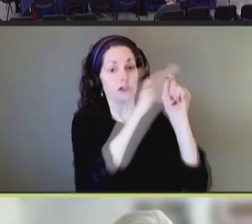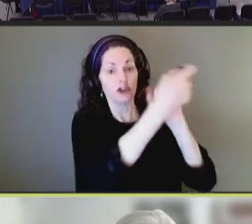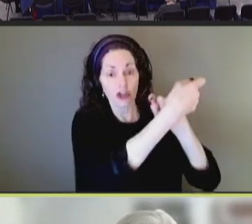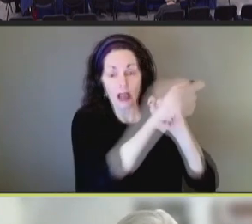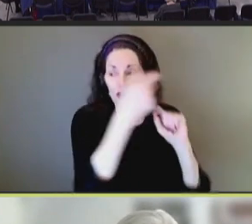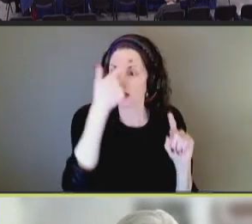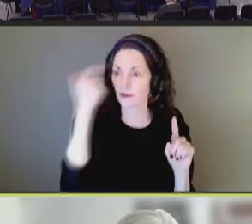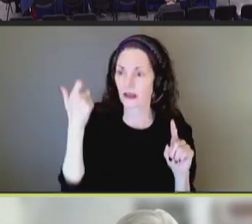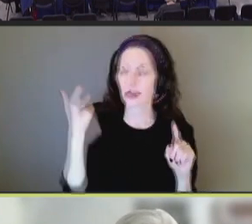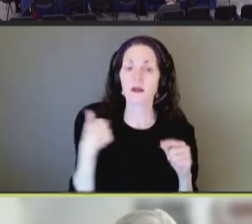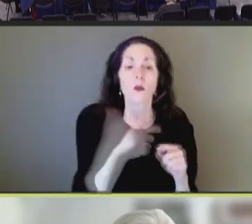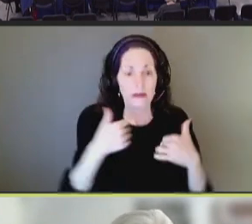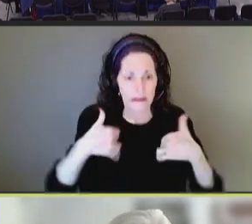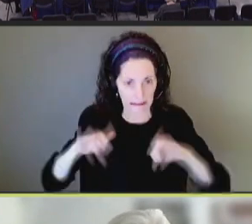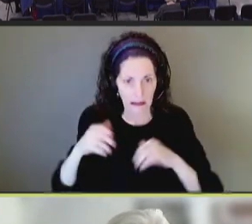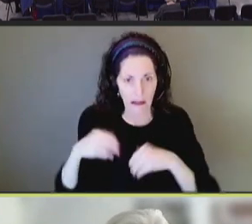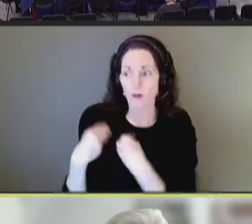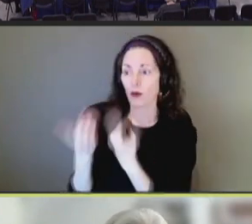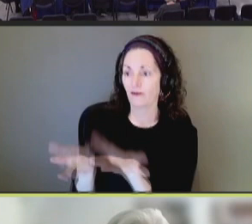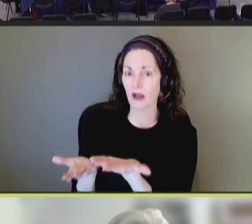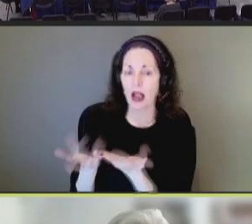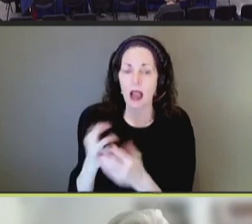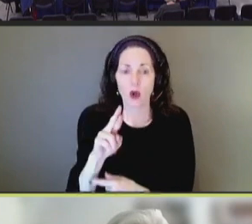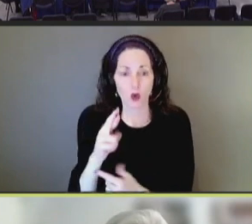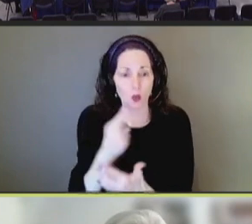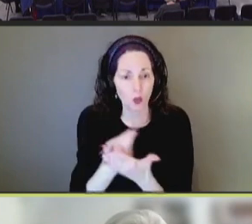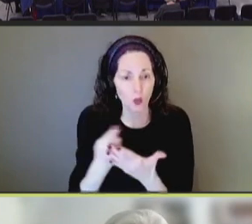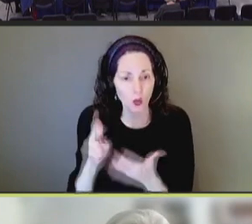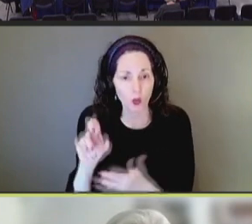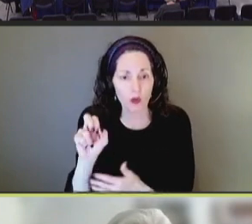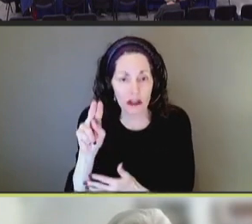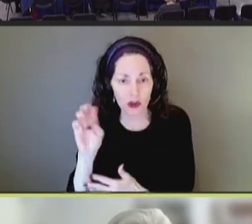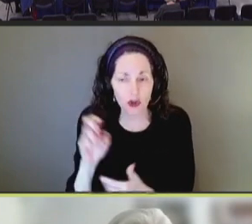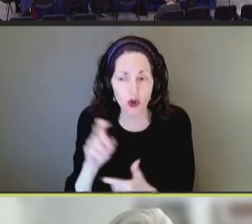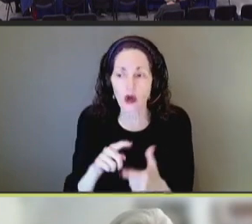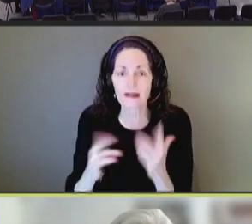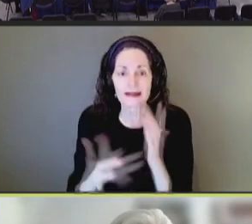resources, technical assistance, and monitoring of IIS functionality,